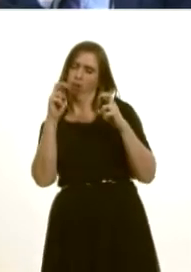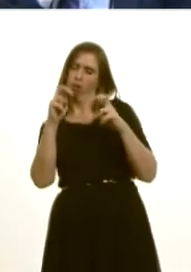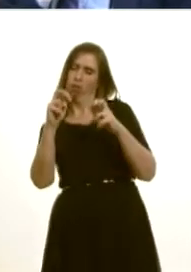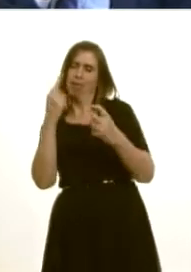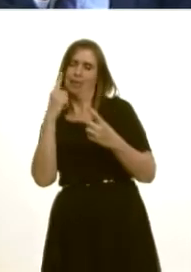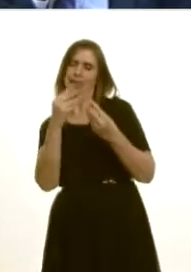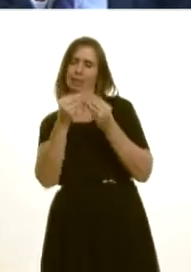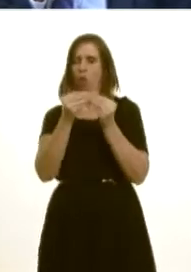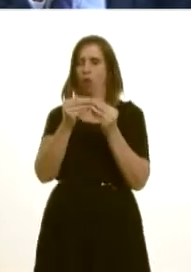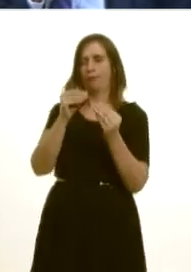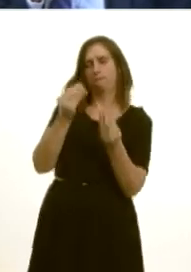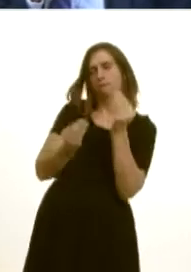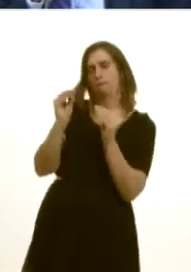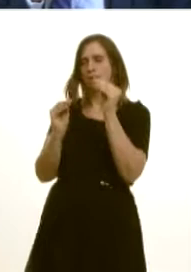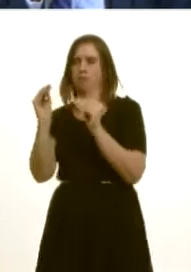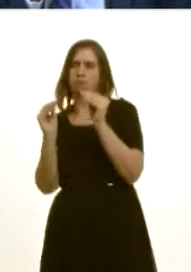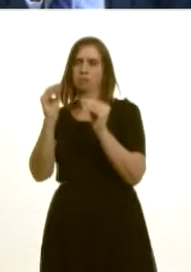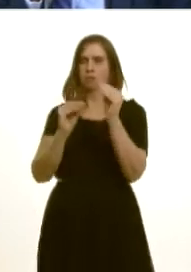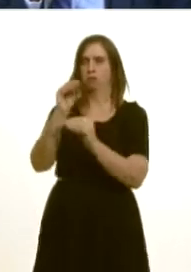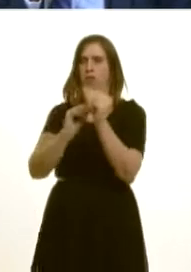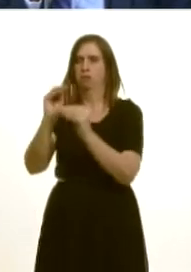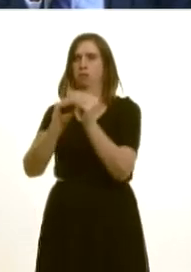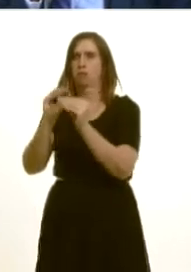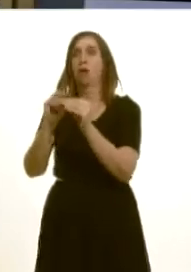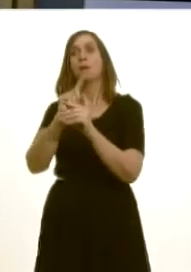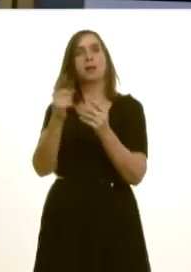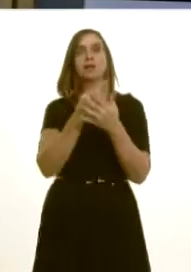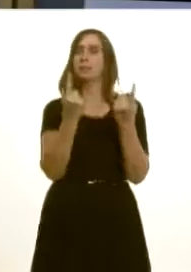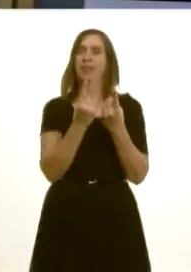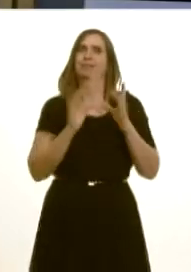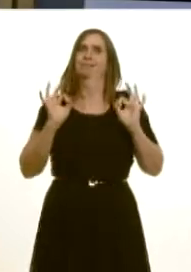are two issues here, of course, that are outside our control. First, there needs to be an agreement on electrification; we hope that that will happen soon. Secondly, rail is not fully devolved,